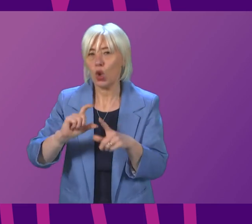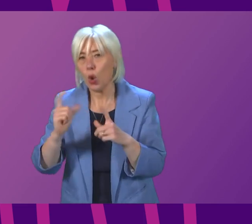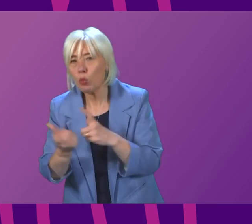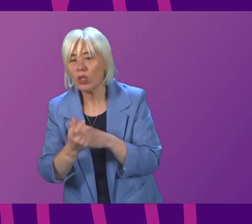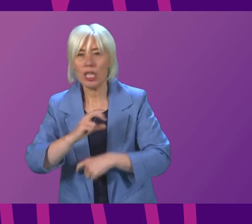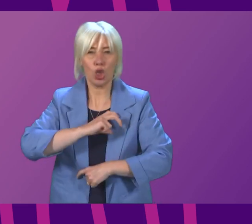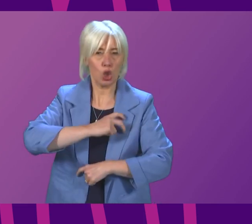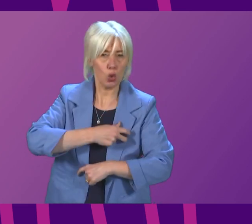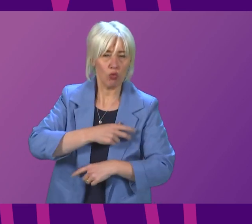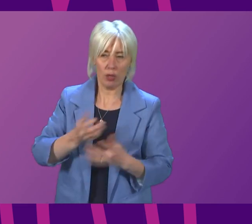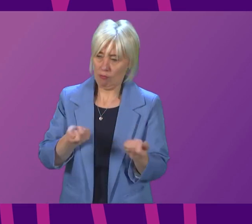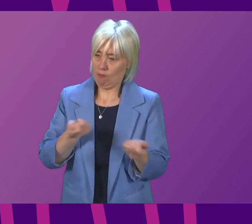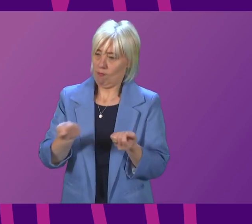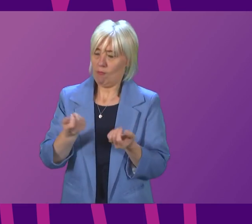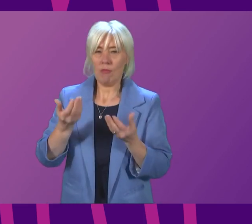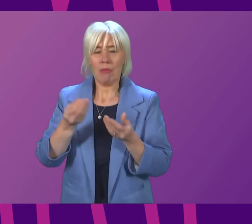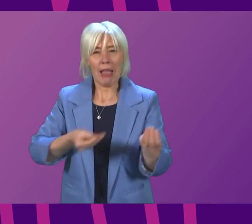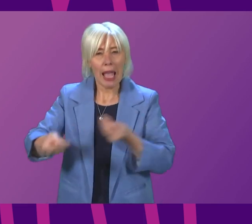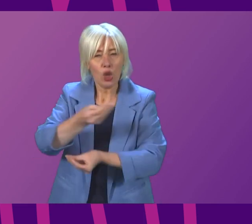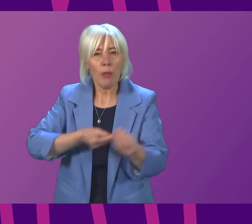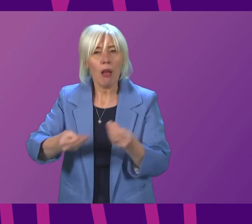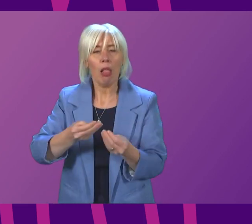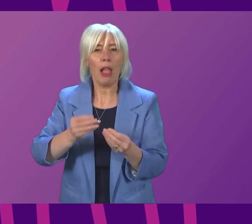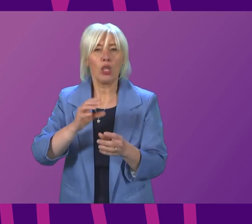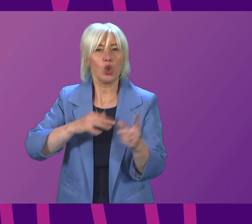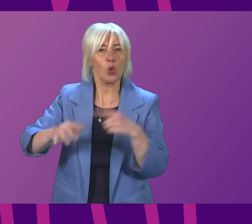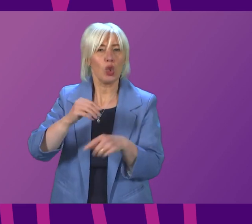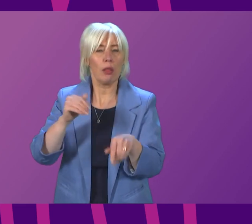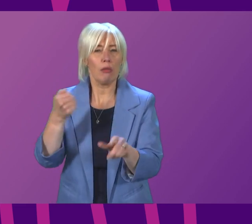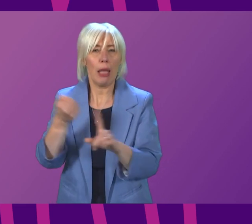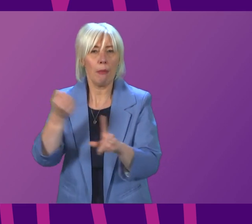economic and social impacts of a changing energy system.